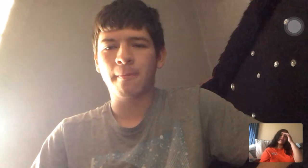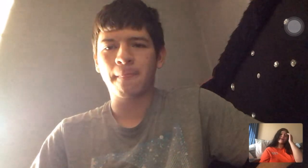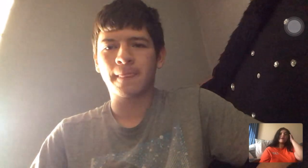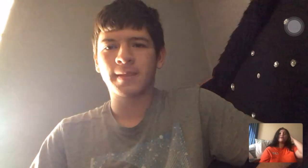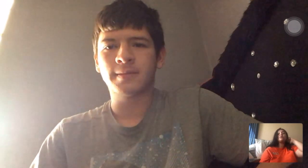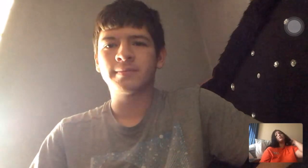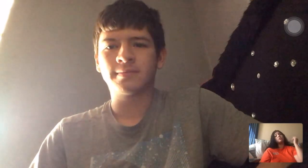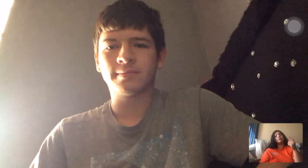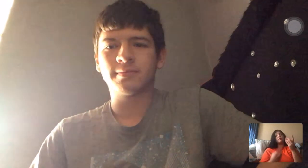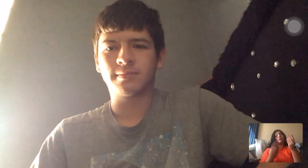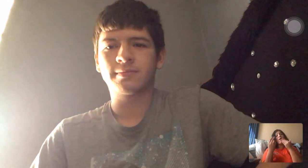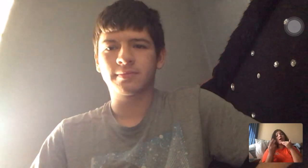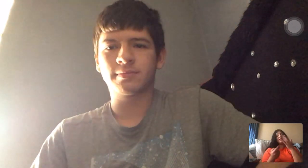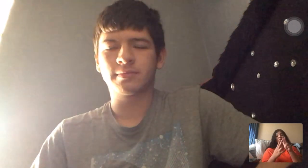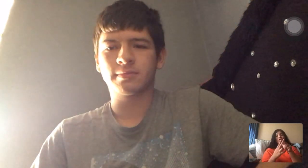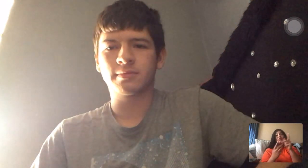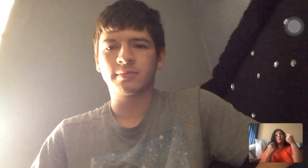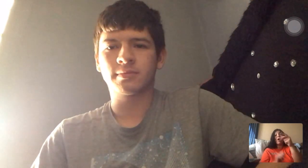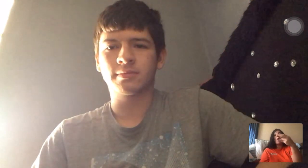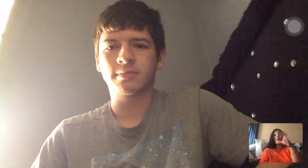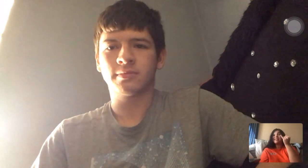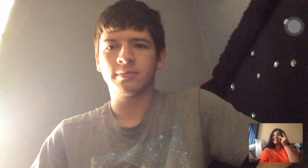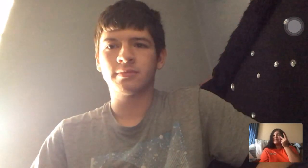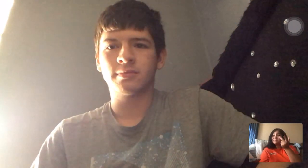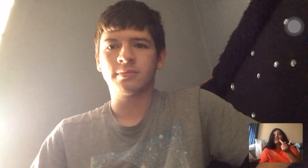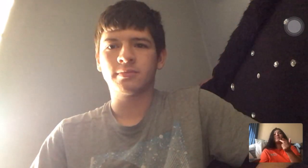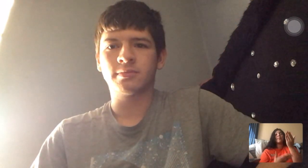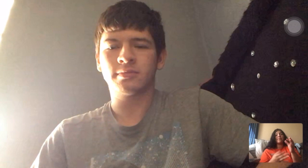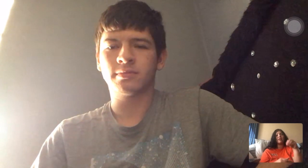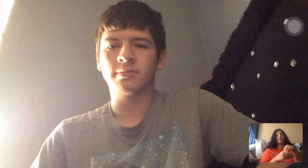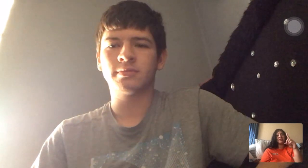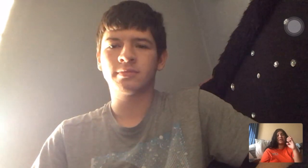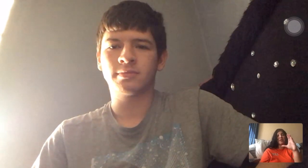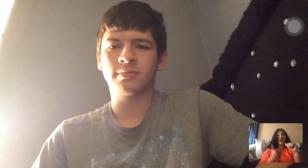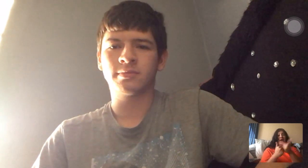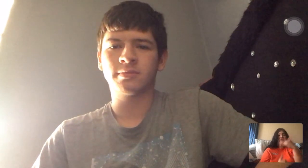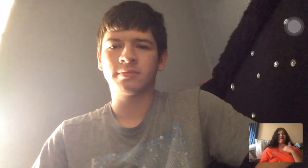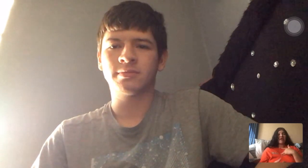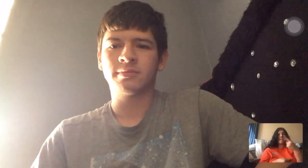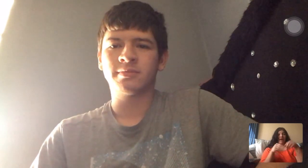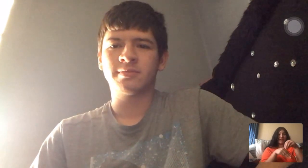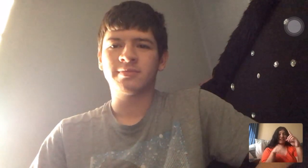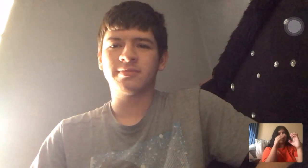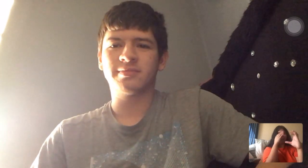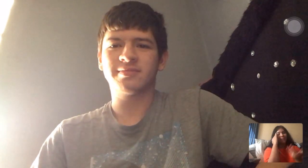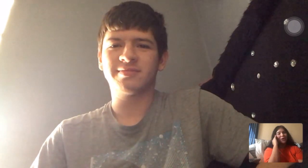He said he will try to host it on Homecoming. If not, it will be in December. How do you feel it being held in December?